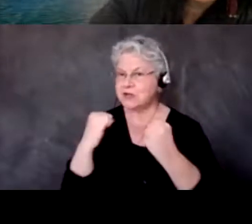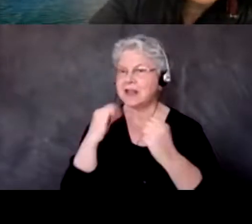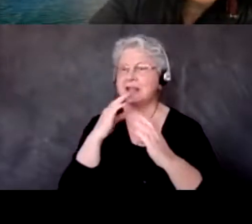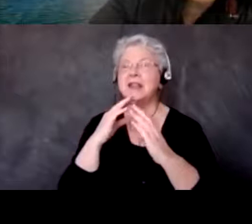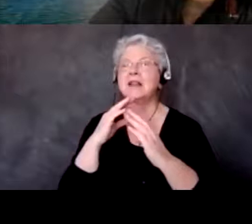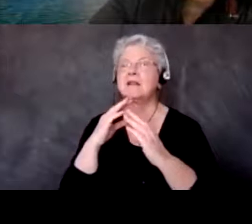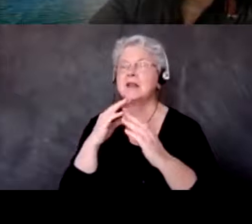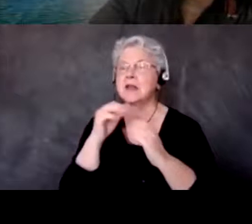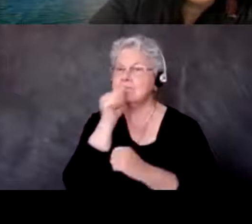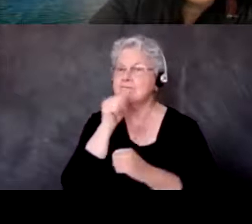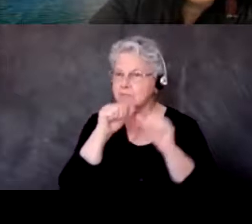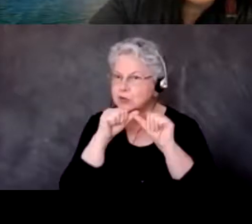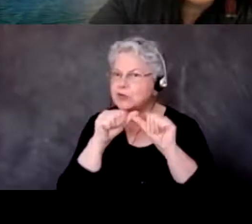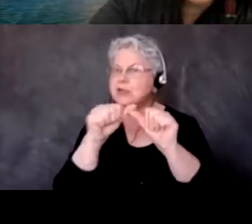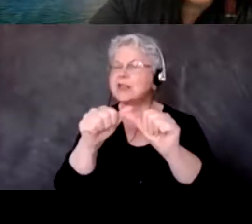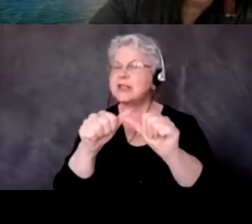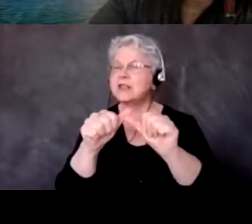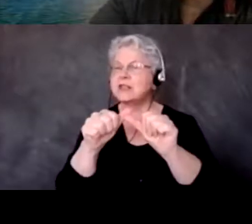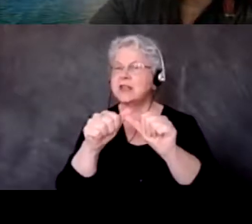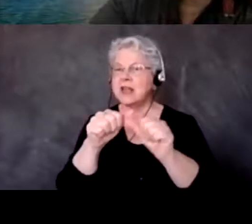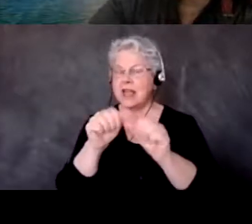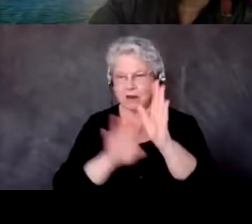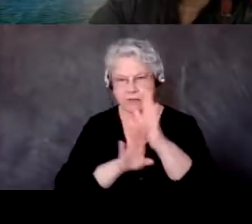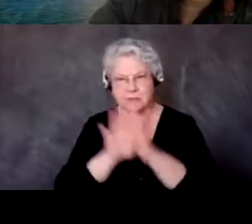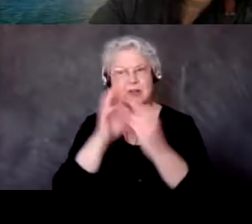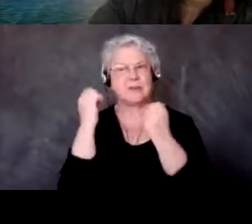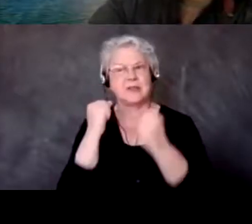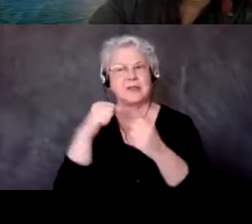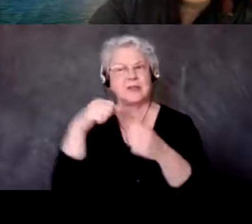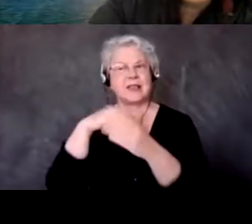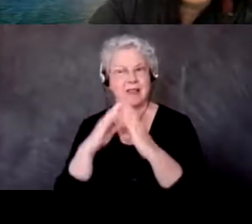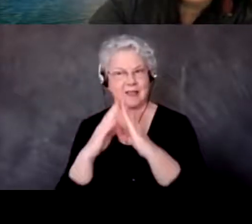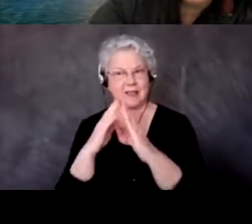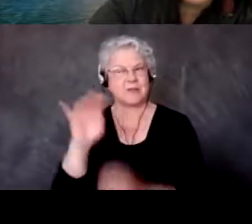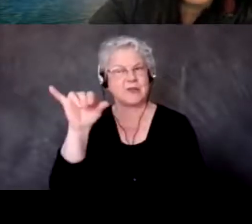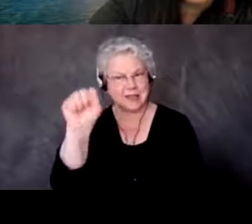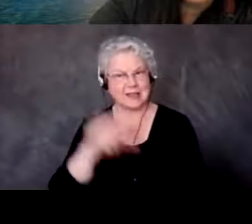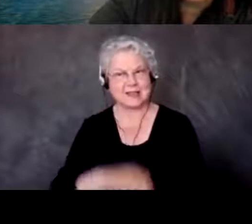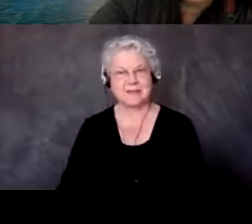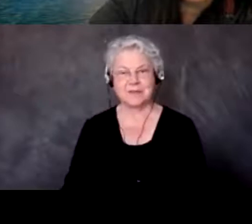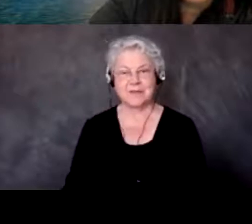and we build on this strength in our communities. Yes, Kim, for now, answering is done in the chat